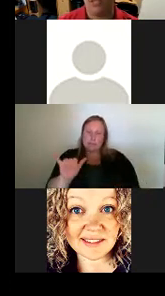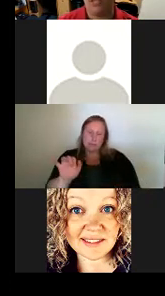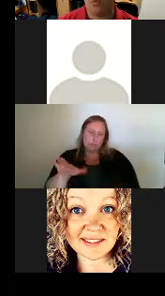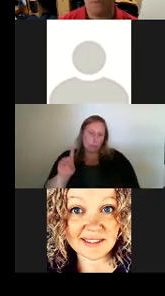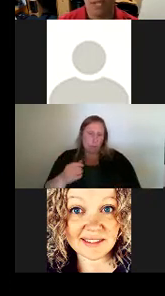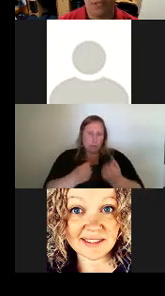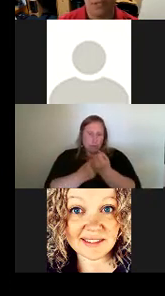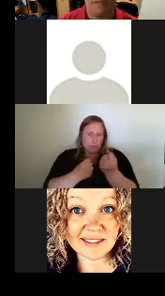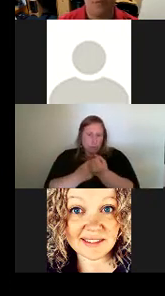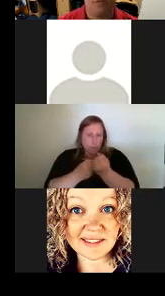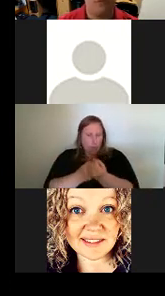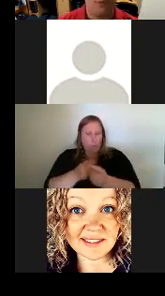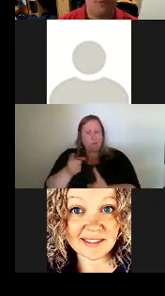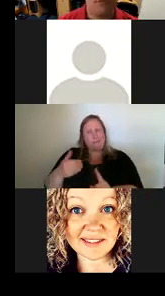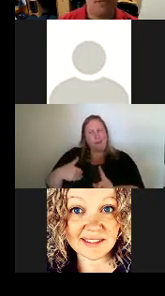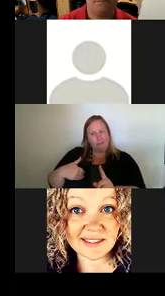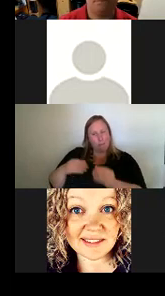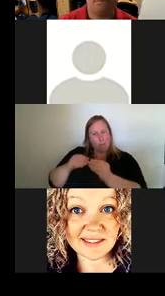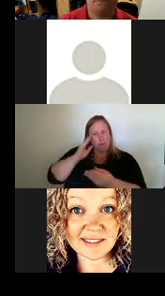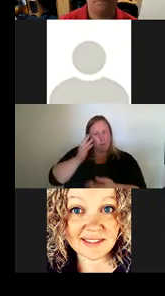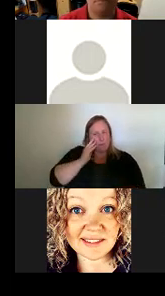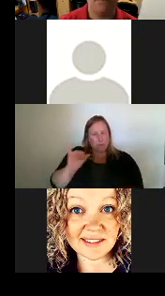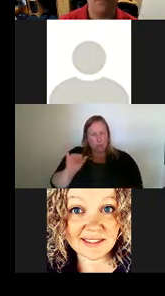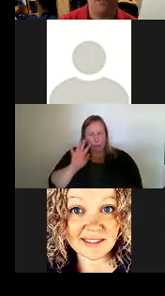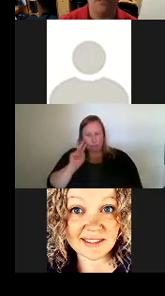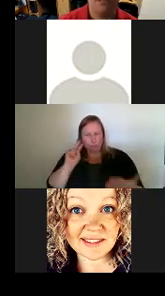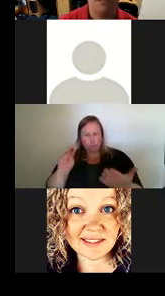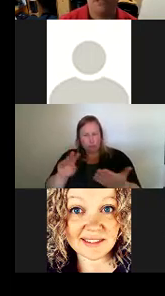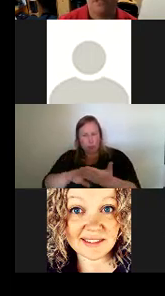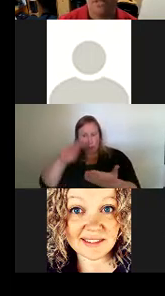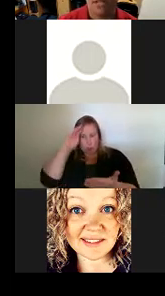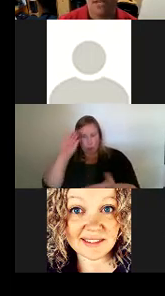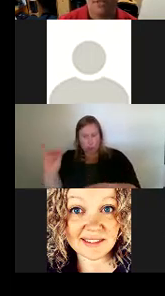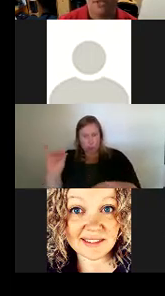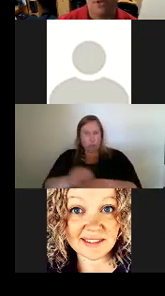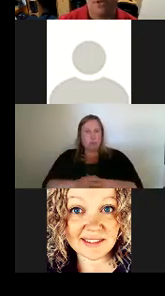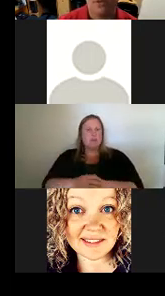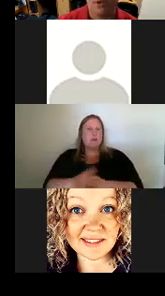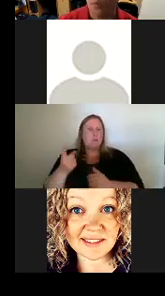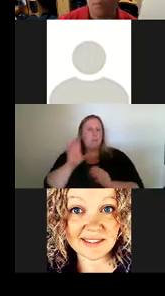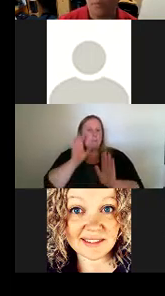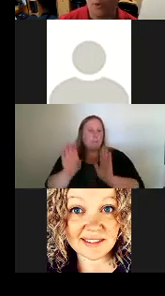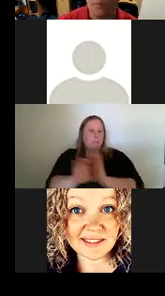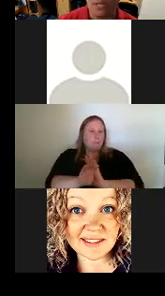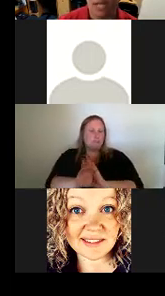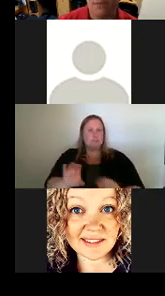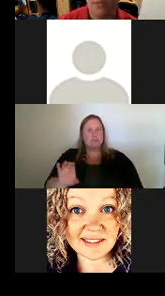THEY HAVE GREAT SUPPORT PAGES IF YOU WANT TO LEARN MORE ABOUT THAT. THERE IS AN IMAGE OF THE CHROME DESKTOP SHOWING THE